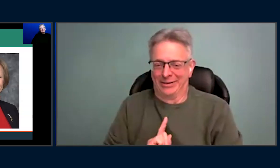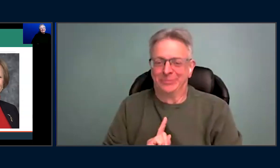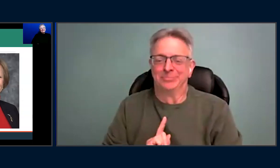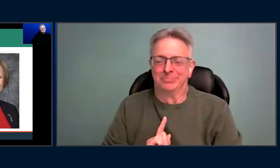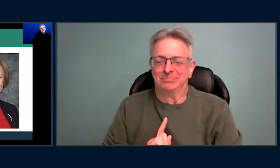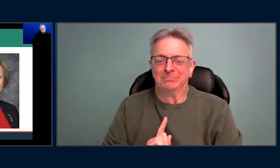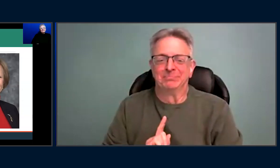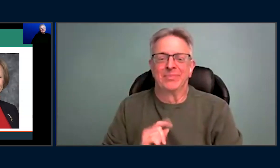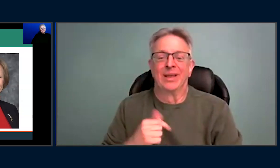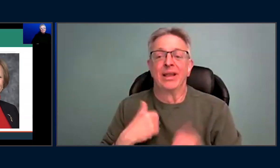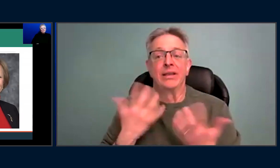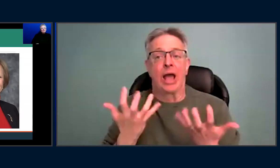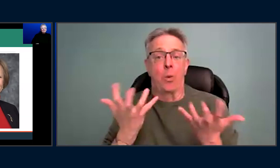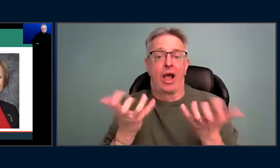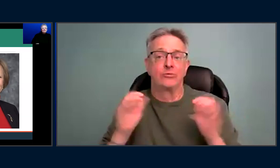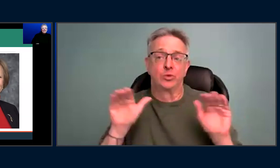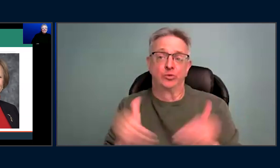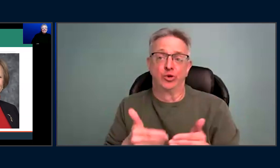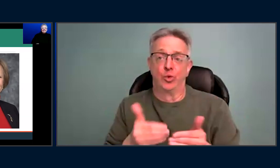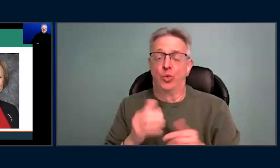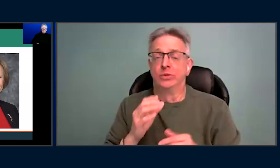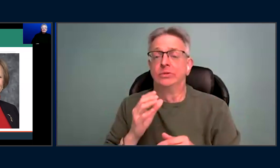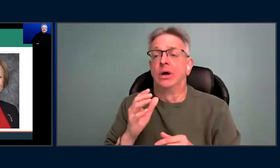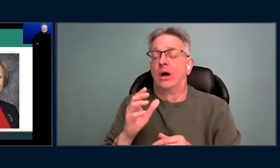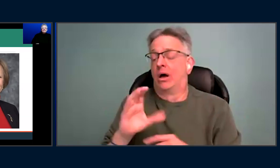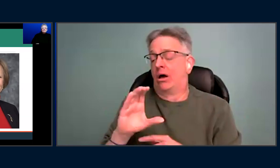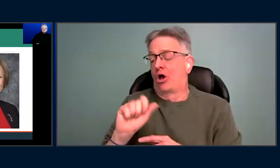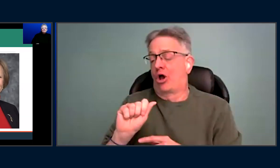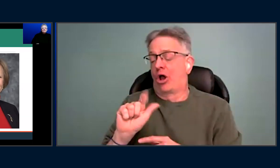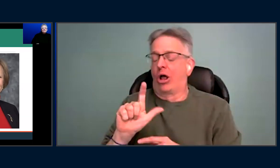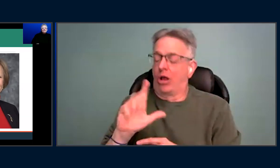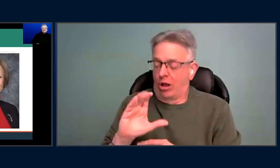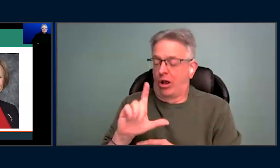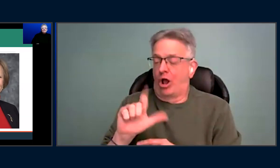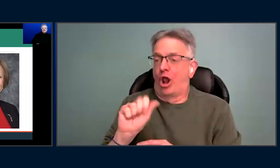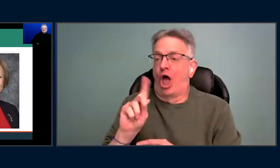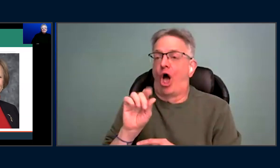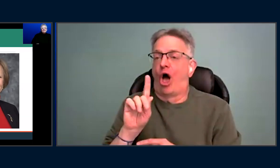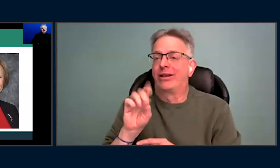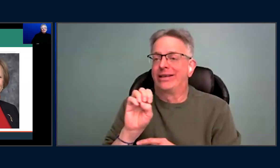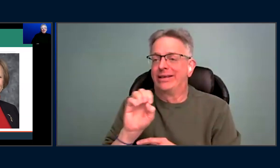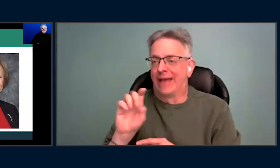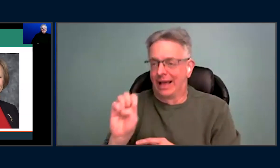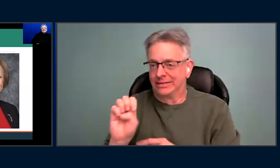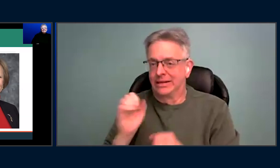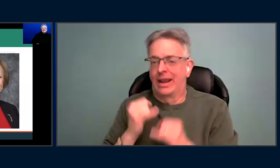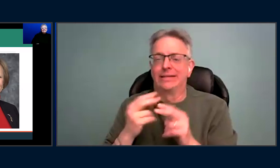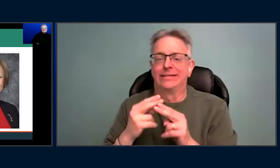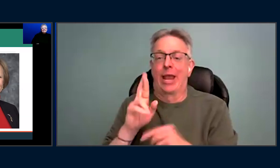JOHN KIRSH >> Okay, thanks so much, Alayna, for your presentation. We really appreciate it. Now I would like to introduce